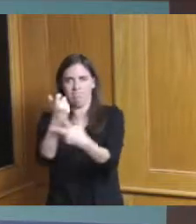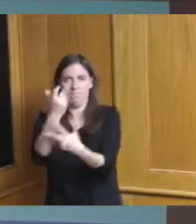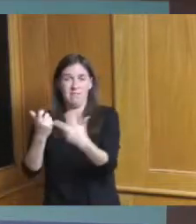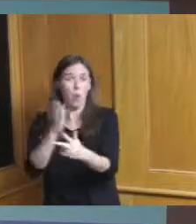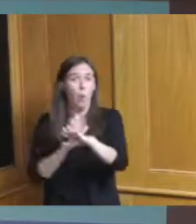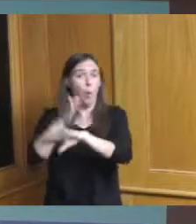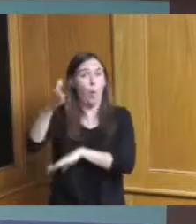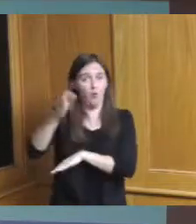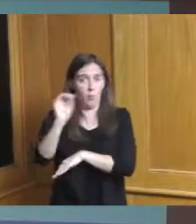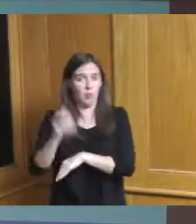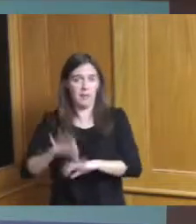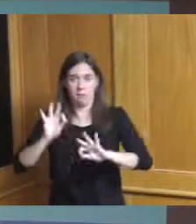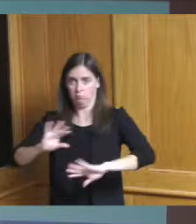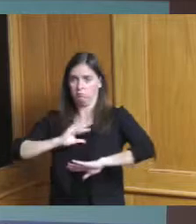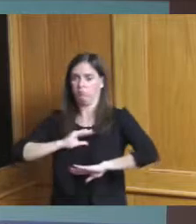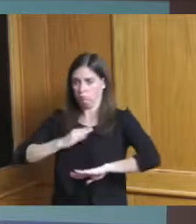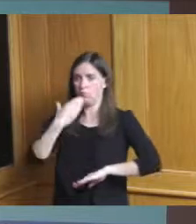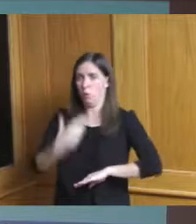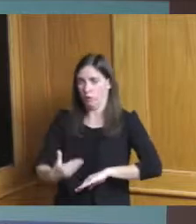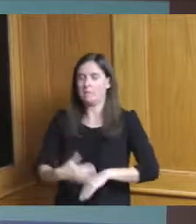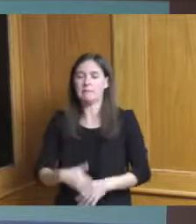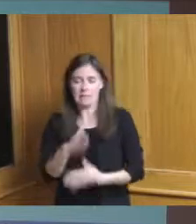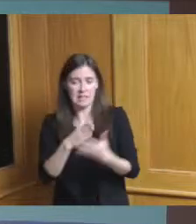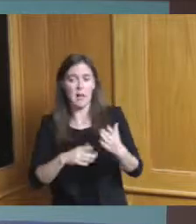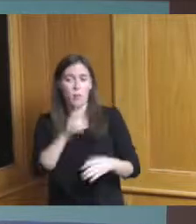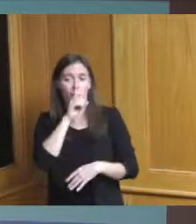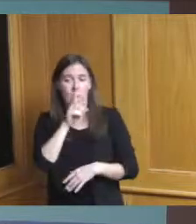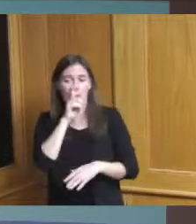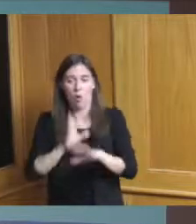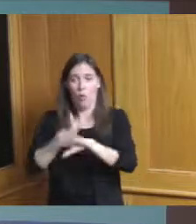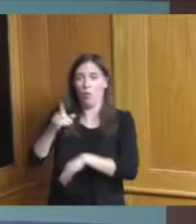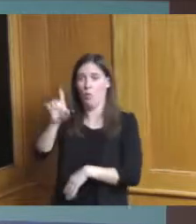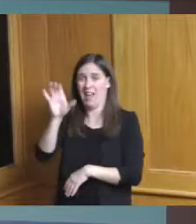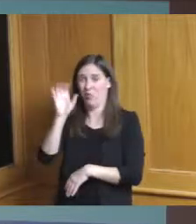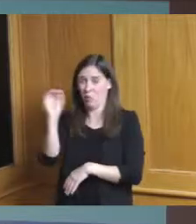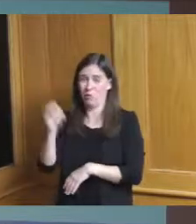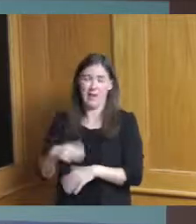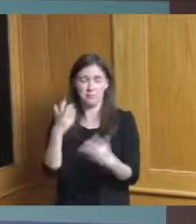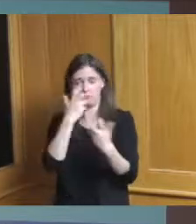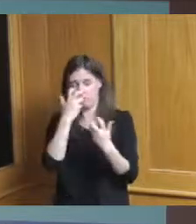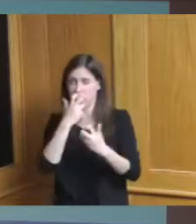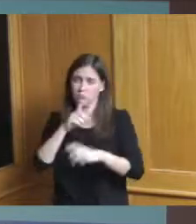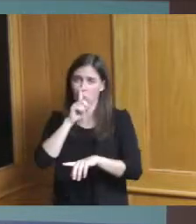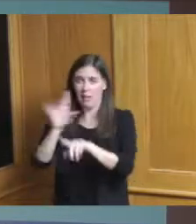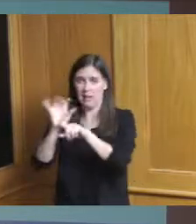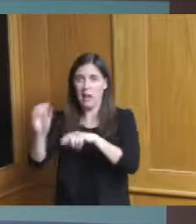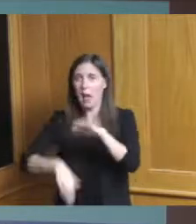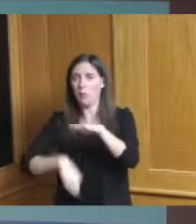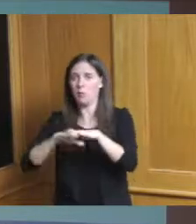in the program and and and some are very very largely exceeded if if you can see up to 196 more